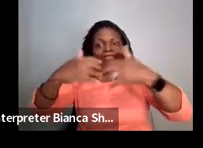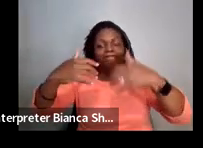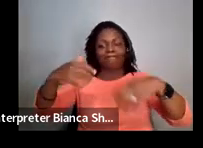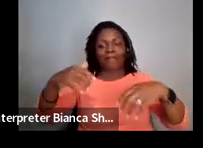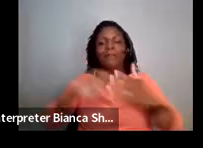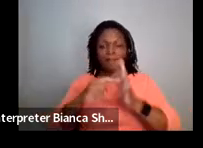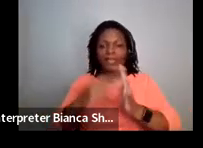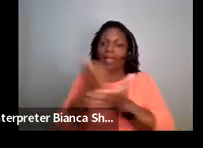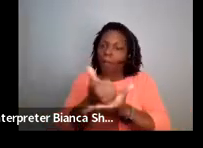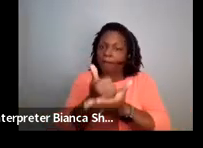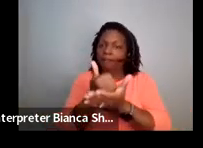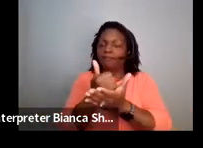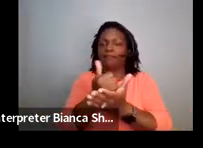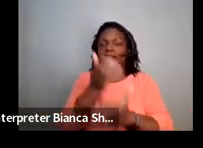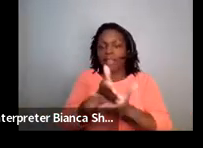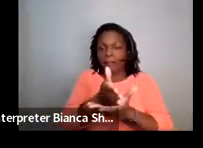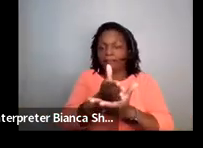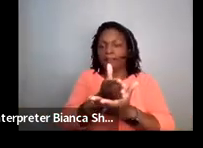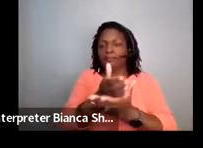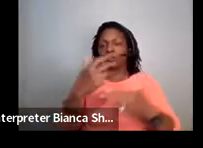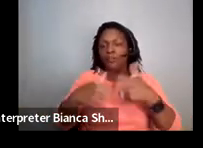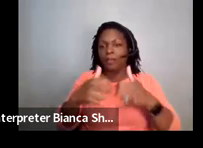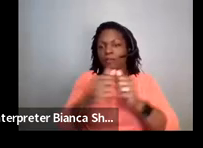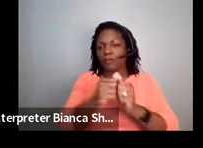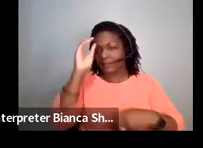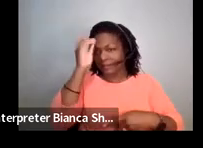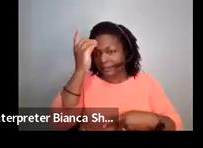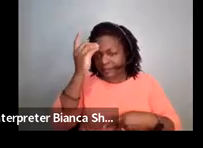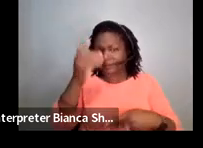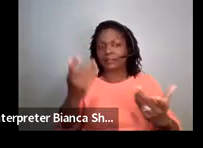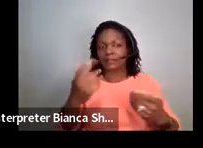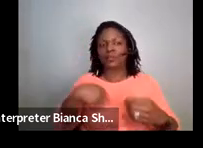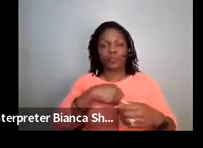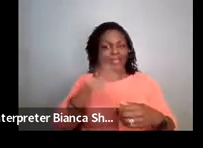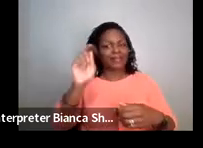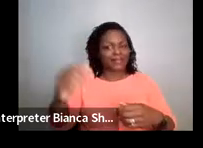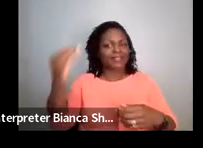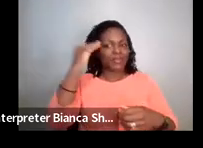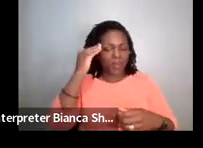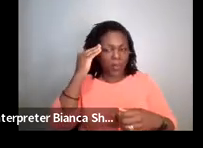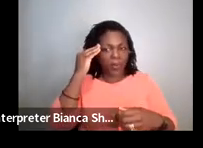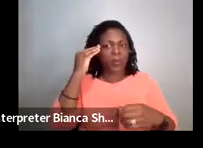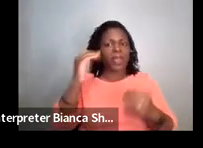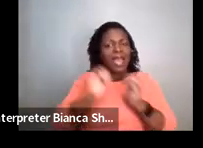Okay, So we need to become a lot more brain health, aware. All right.